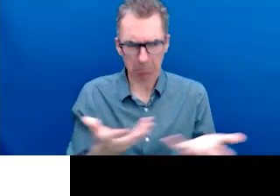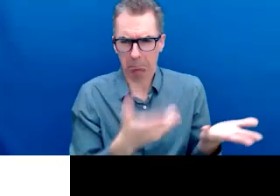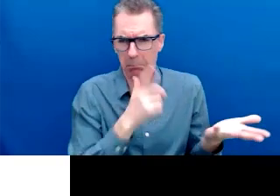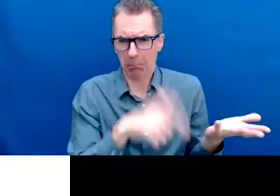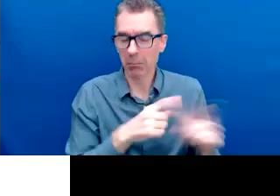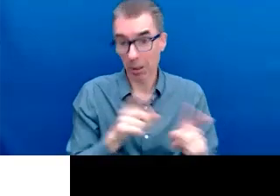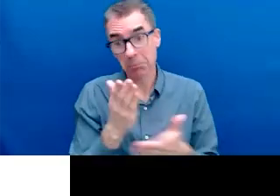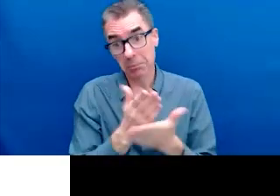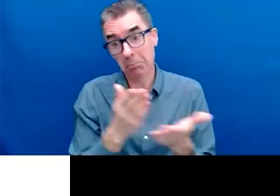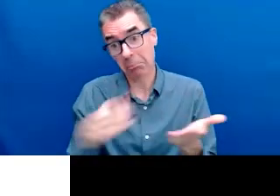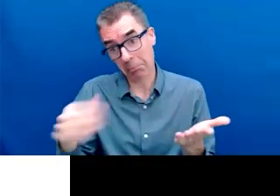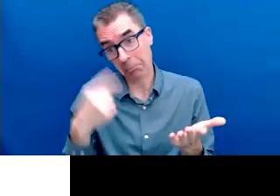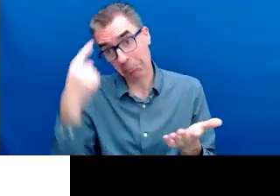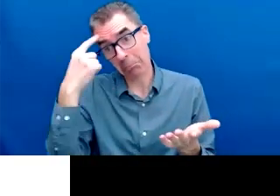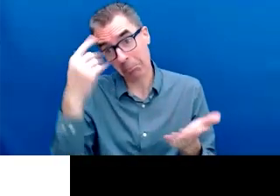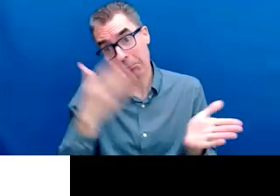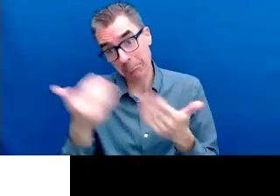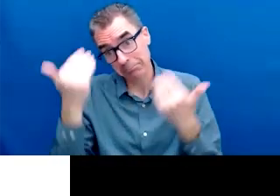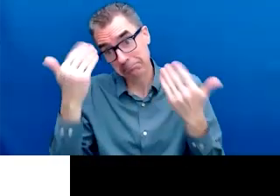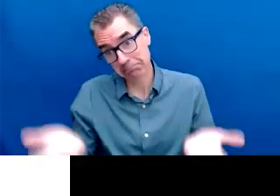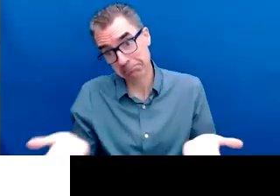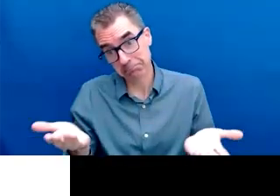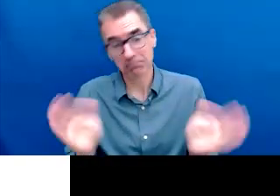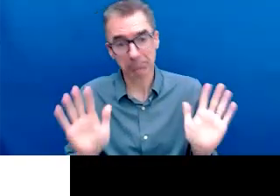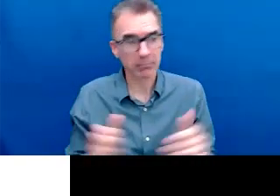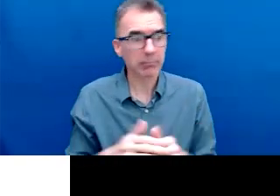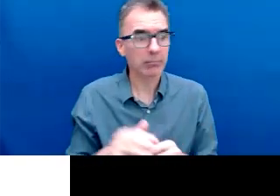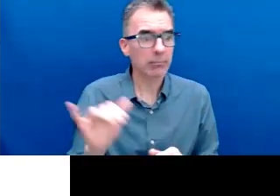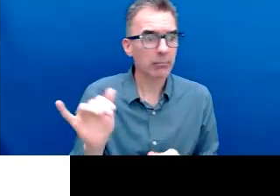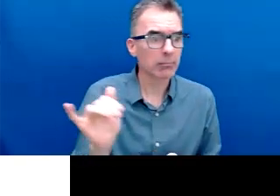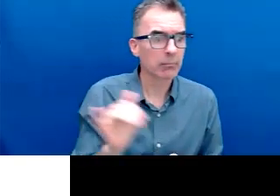And then, we get down to the,